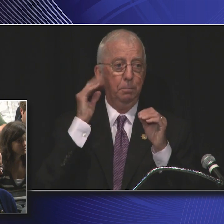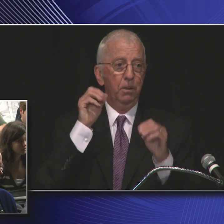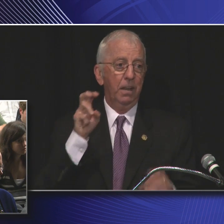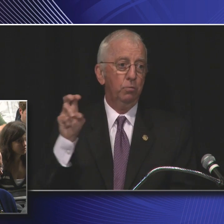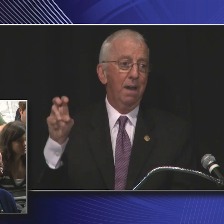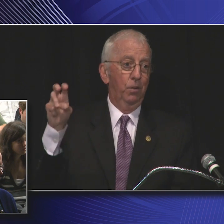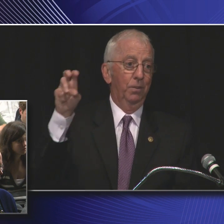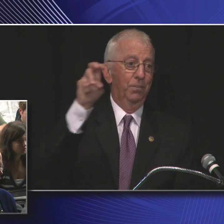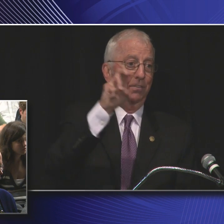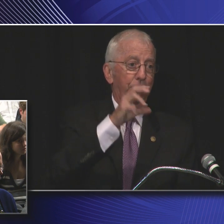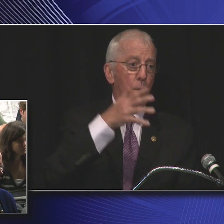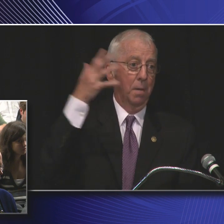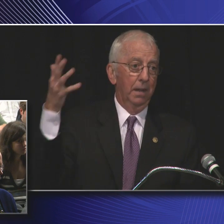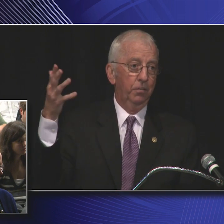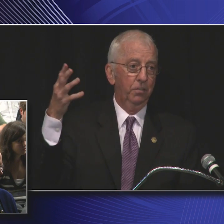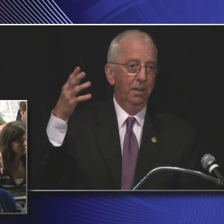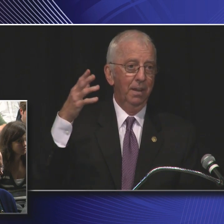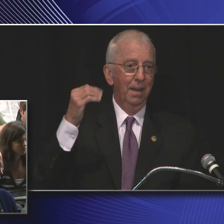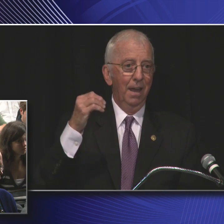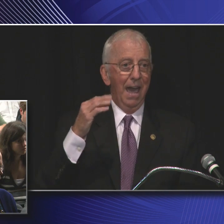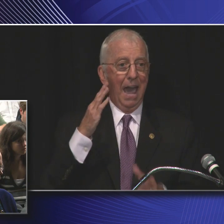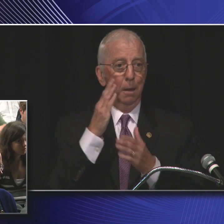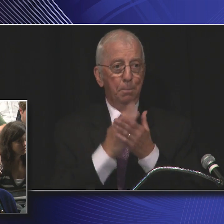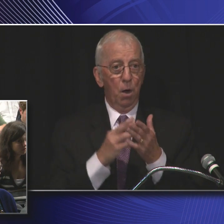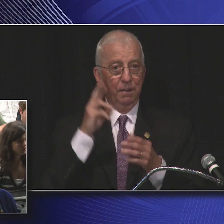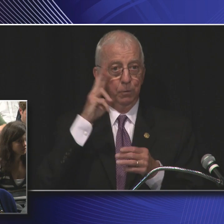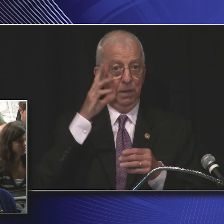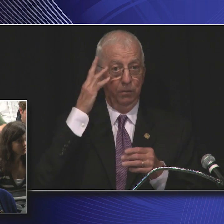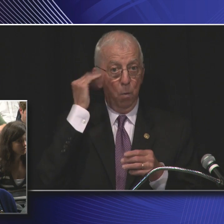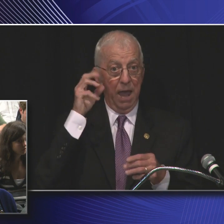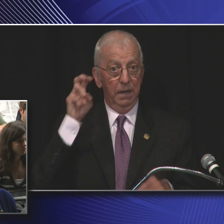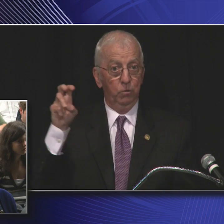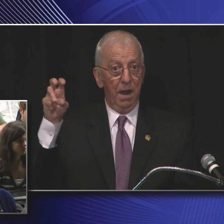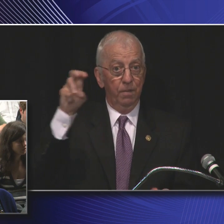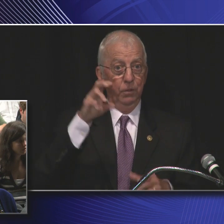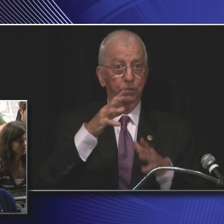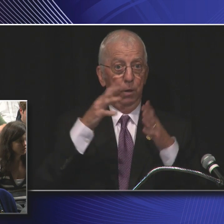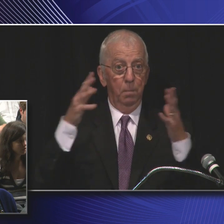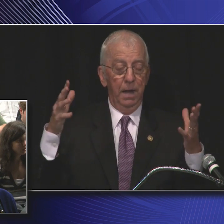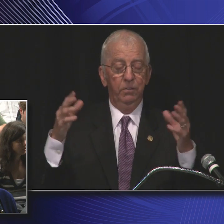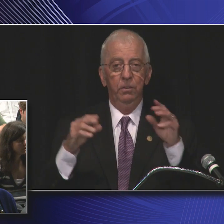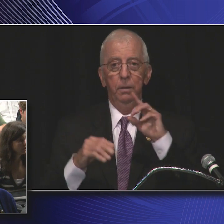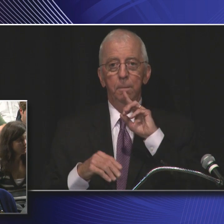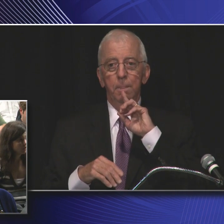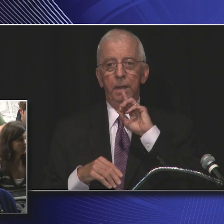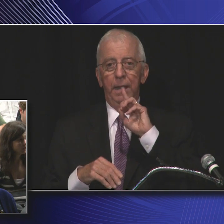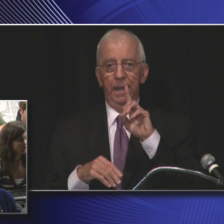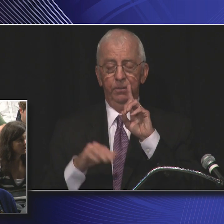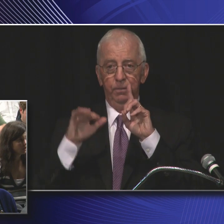because I traveled so much. And part of the reason why I traveled so much is